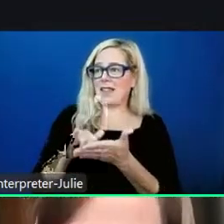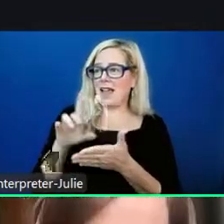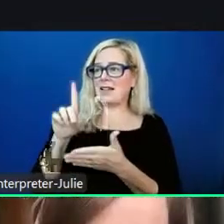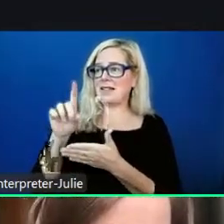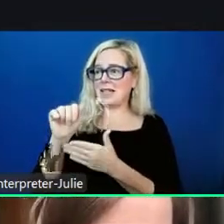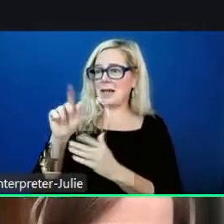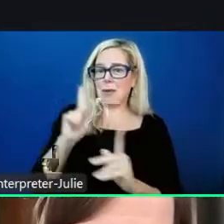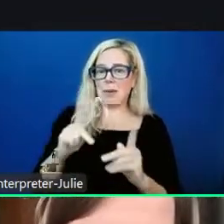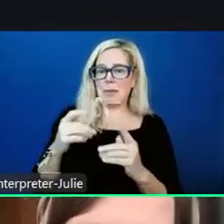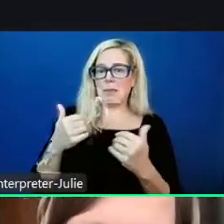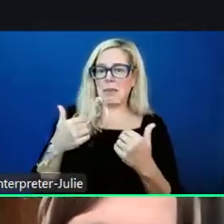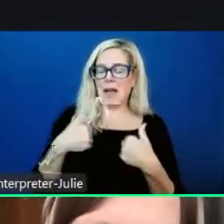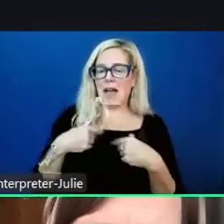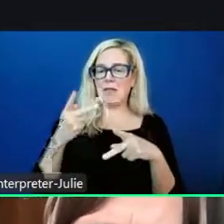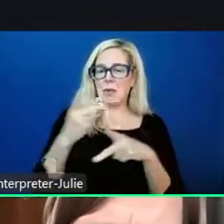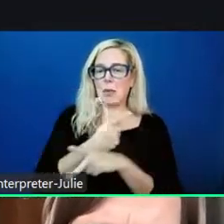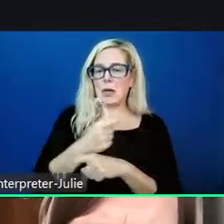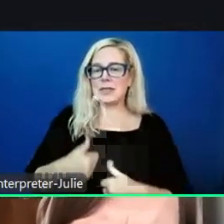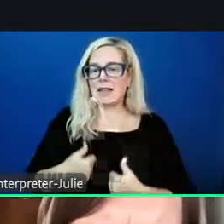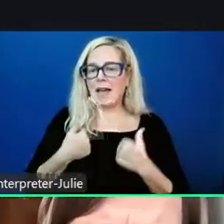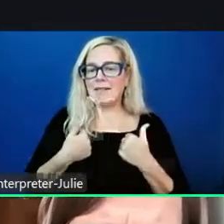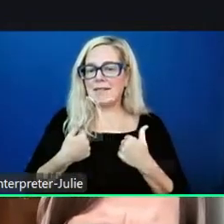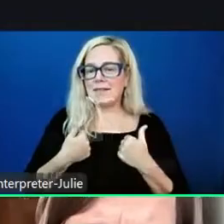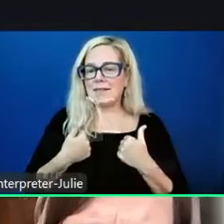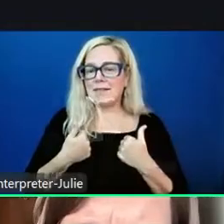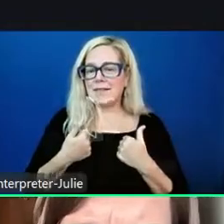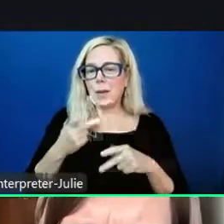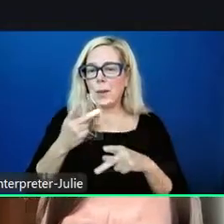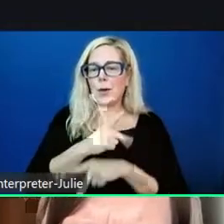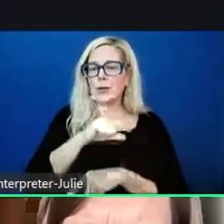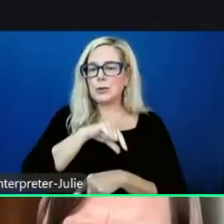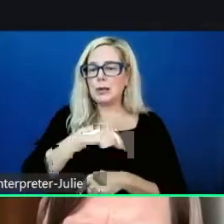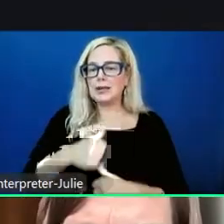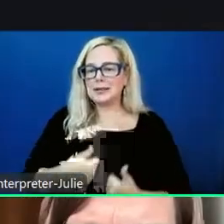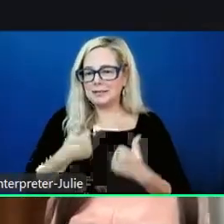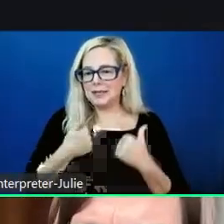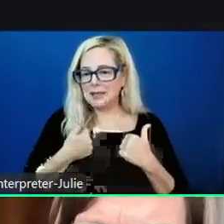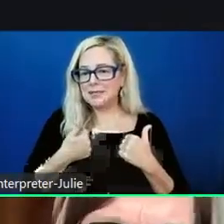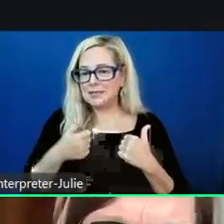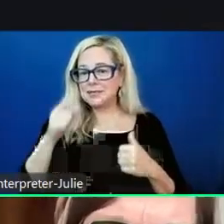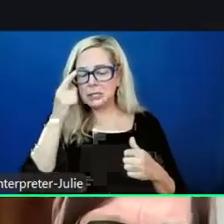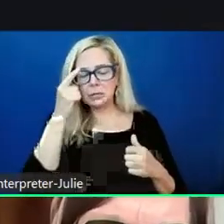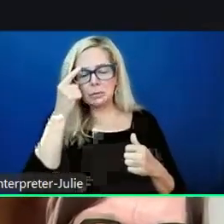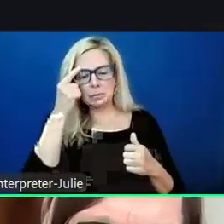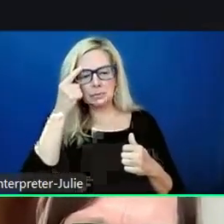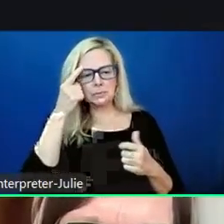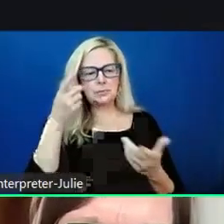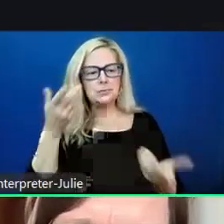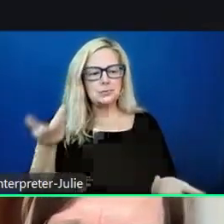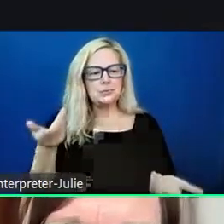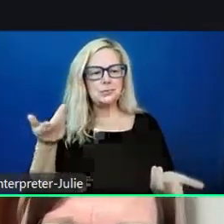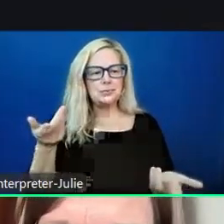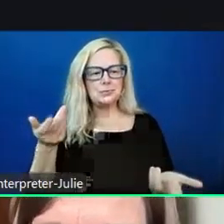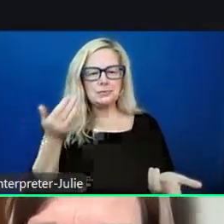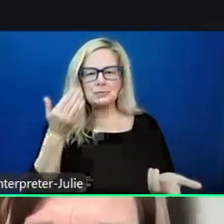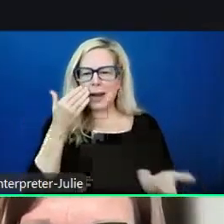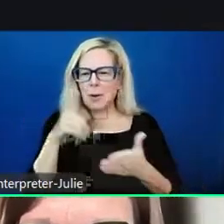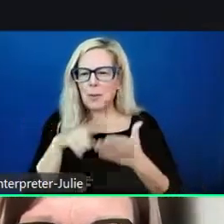There's been a couple of reports that come out. It looks like this is a little bit, I don't know what happens with the font, so I'll just read it,